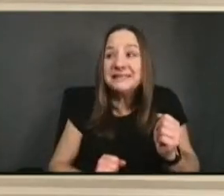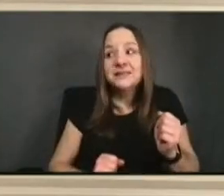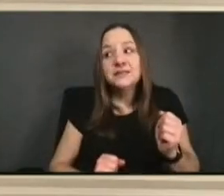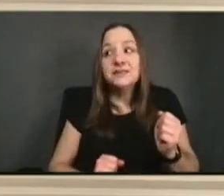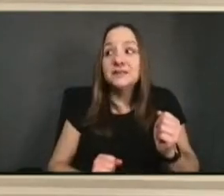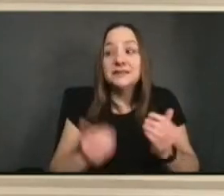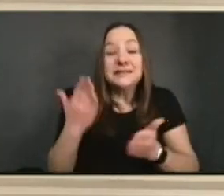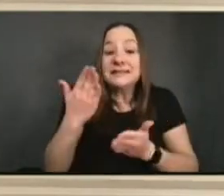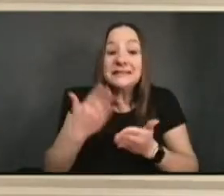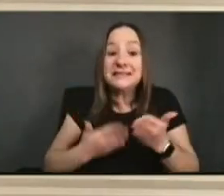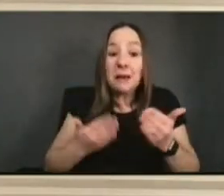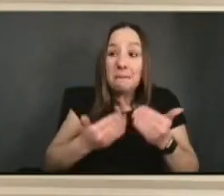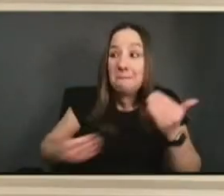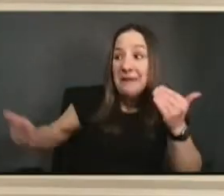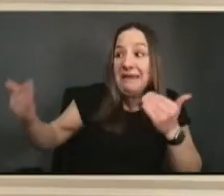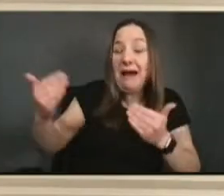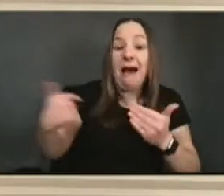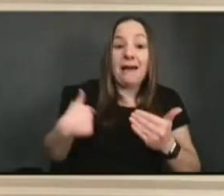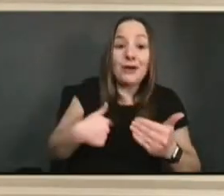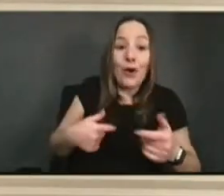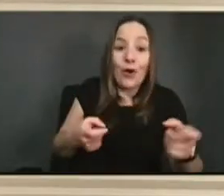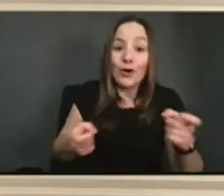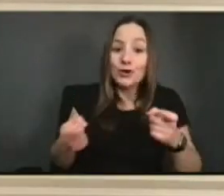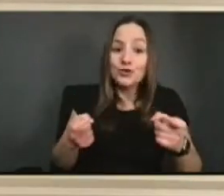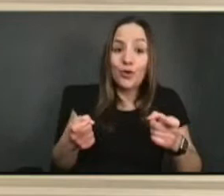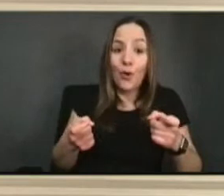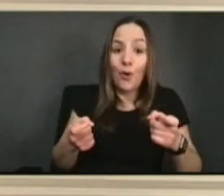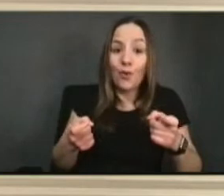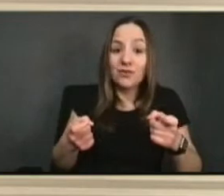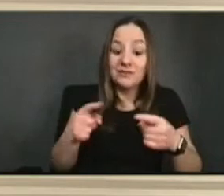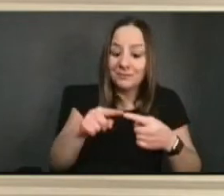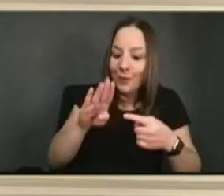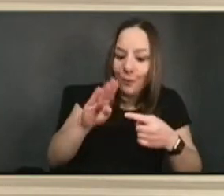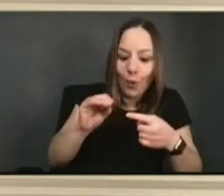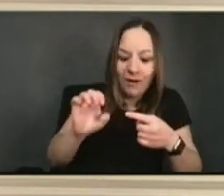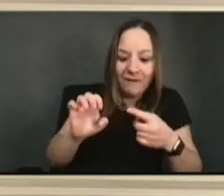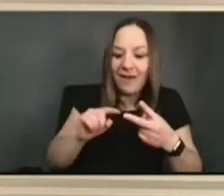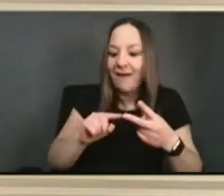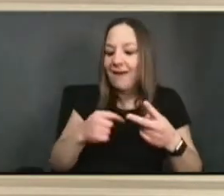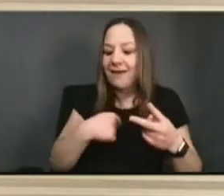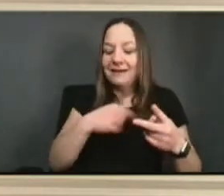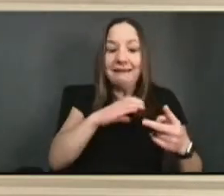. Um part of the challenge is beyond our control beyond the Board of Education's control